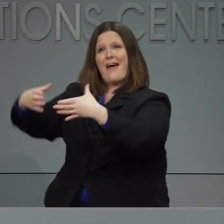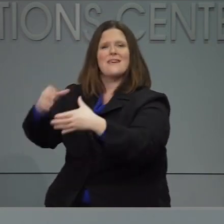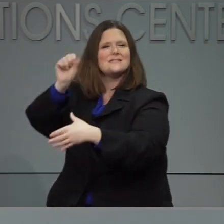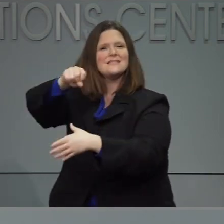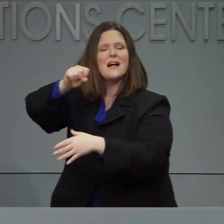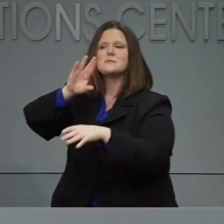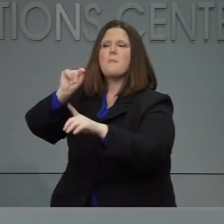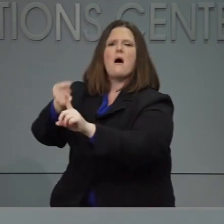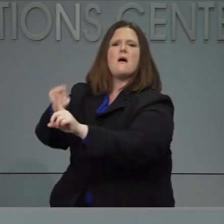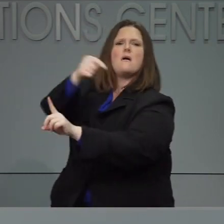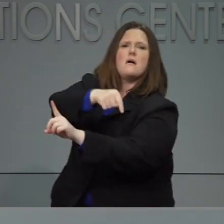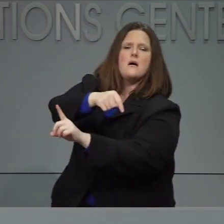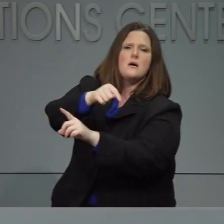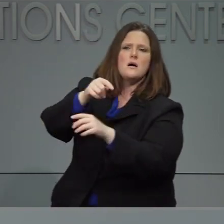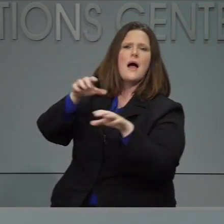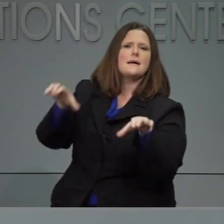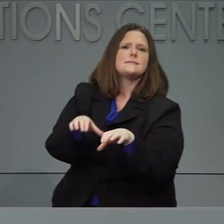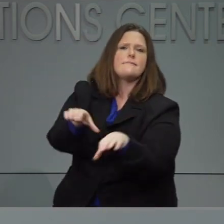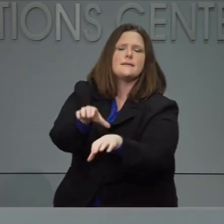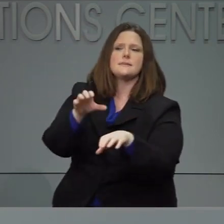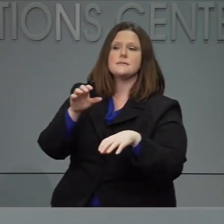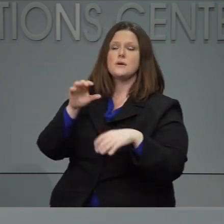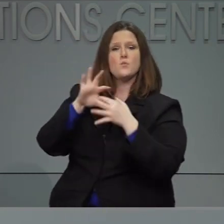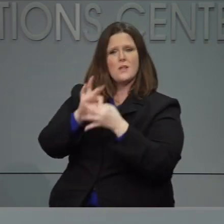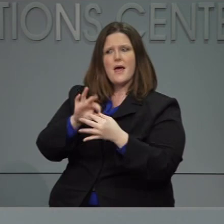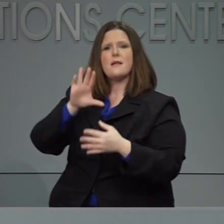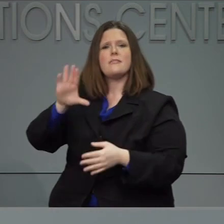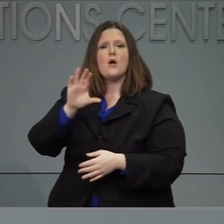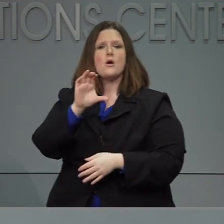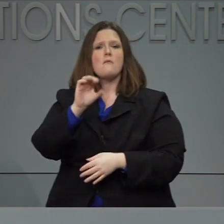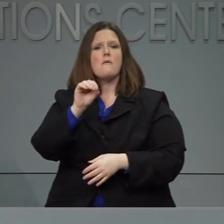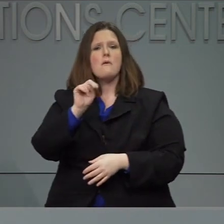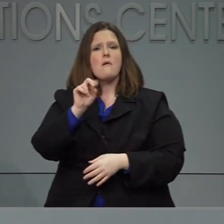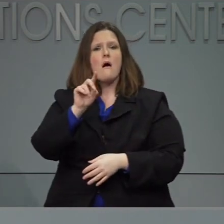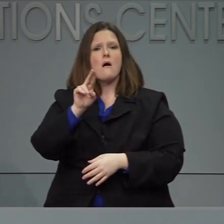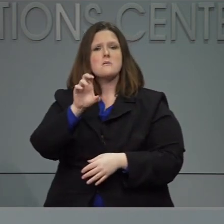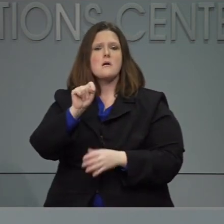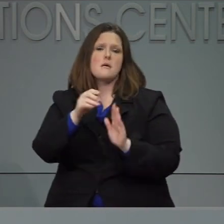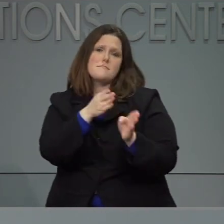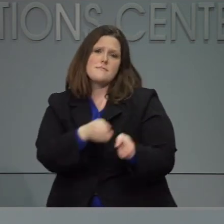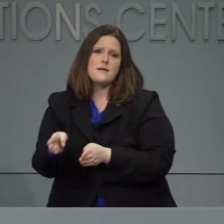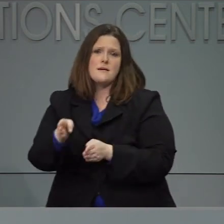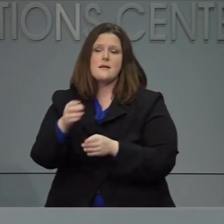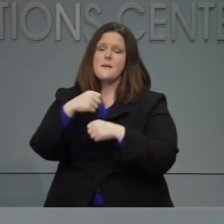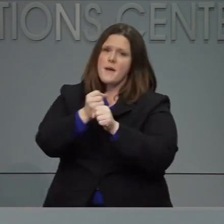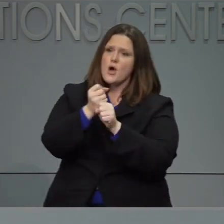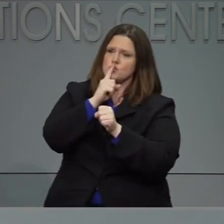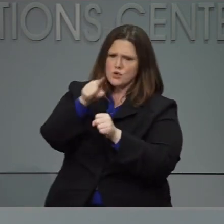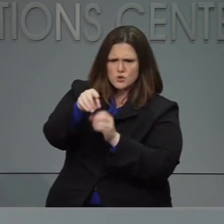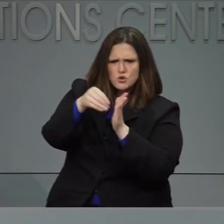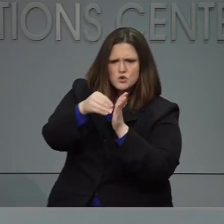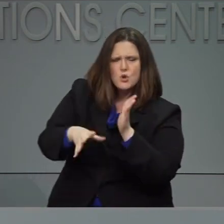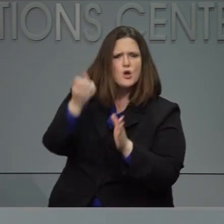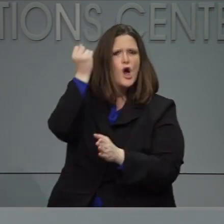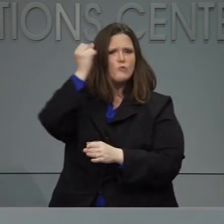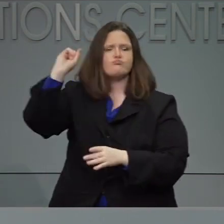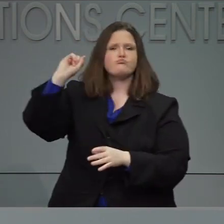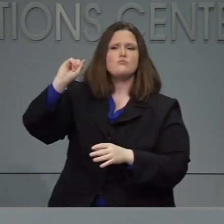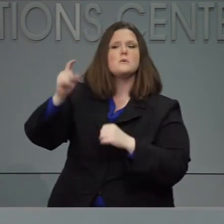UNIVERSITY CAN USE RELATED TO STUDENT CODES OF CONDUCT AND WHOLE CLOVE HOLDING STUDENTS ACCOUNTABLE FOR THEIR ACTIONS.